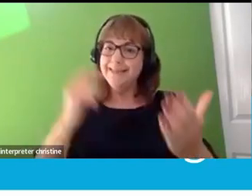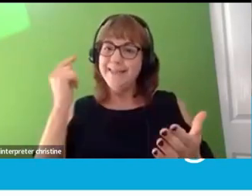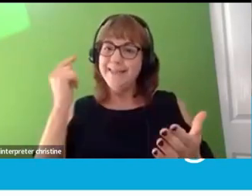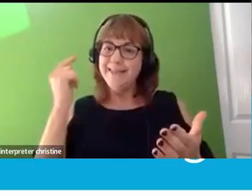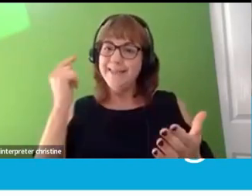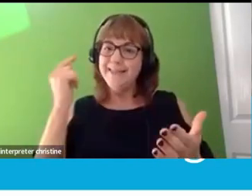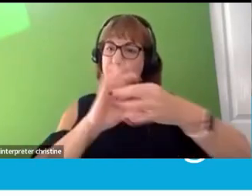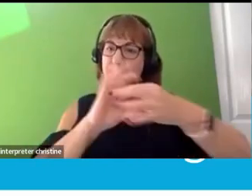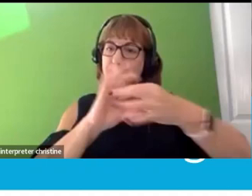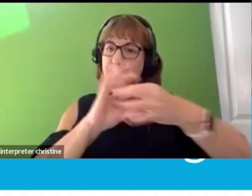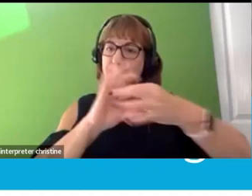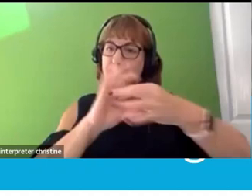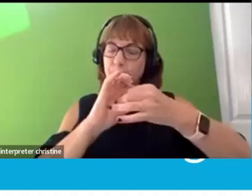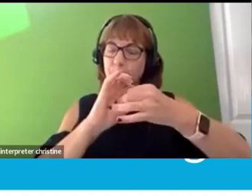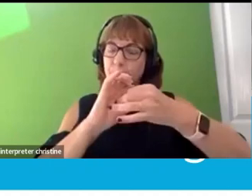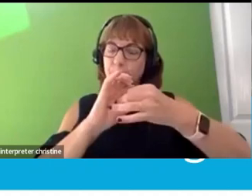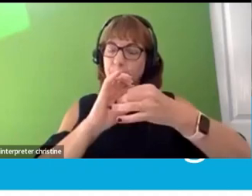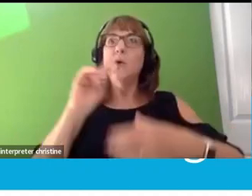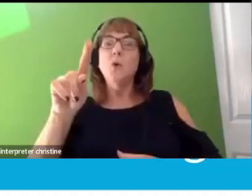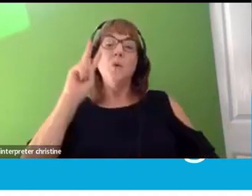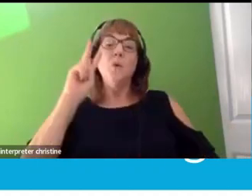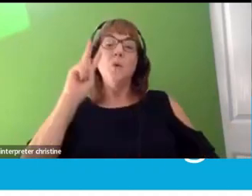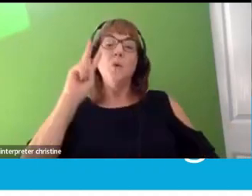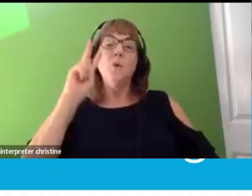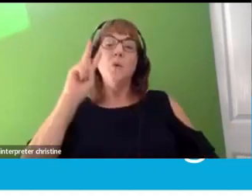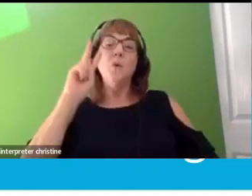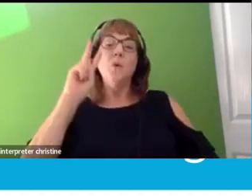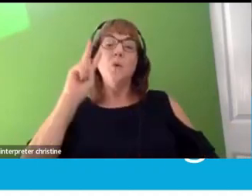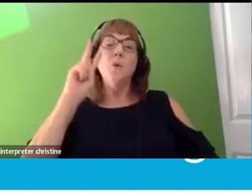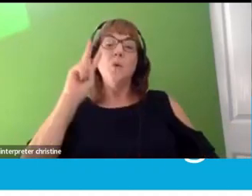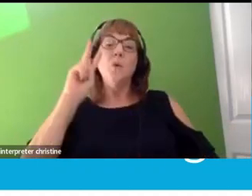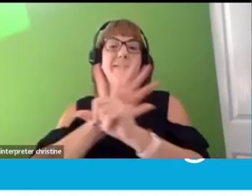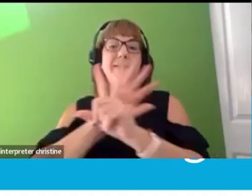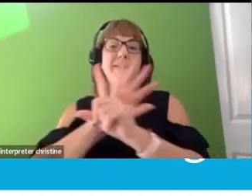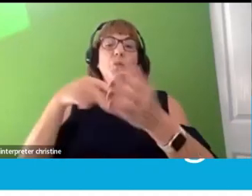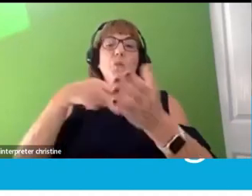the disciples and they're engaging with him again it's another way that they can hear God's voice.